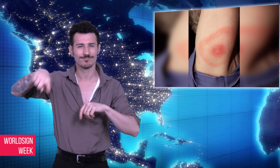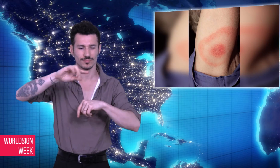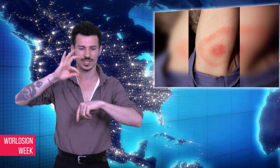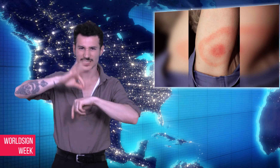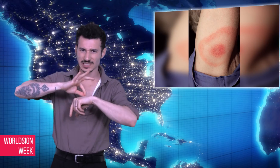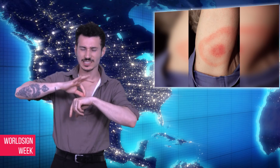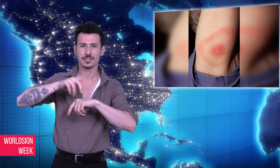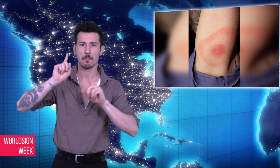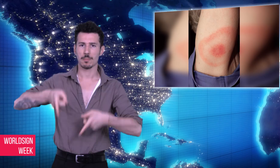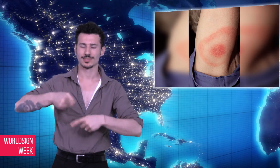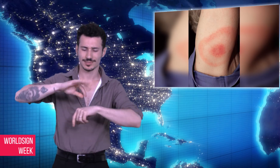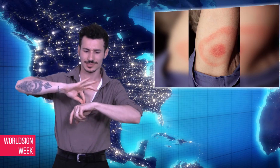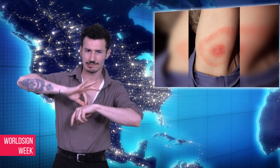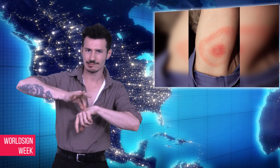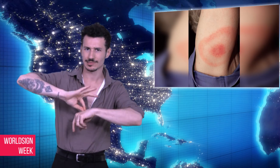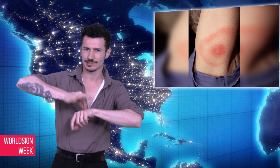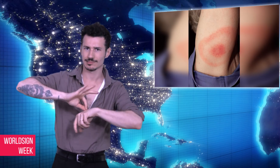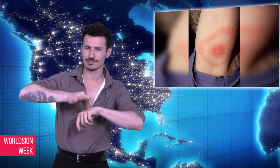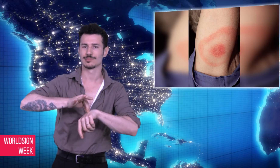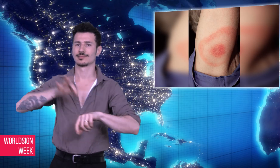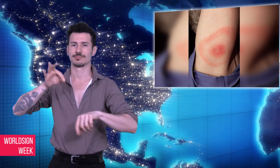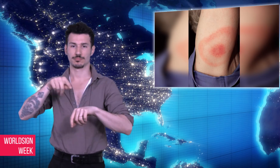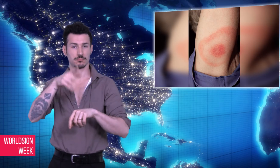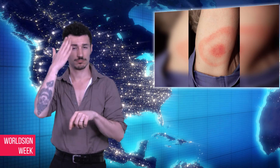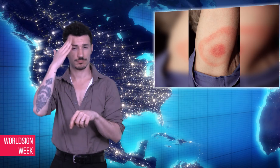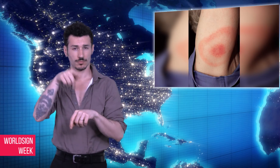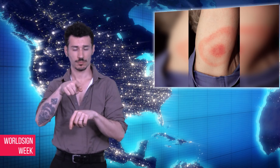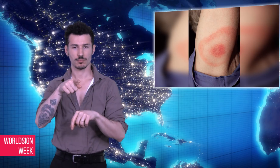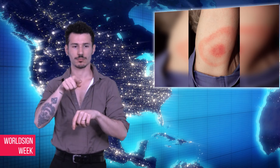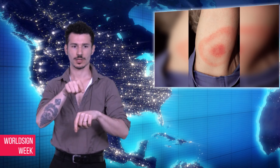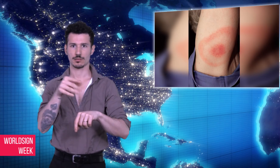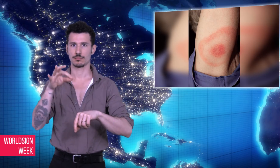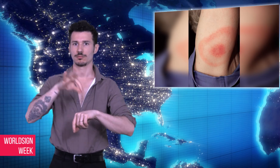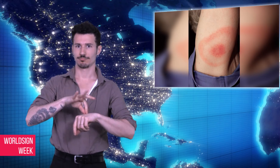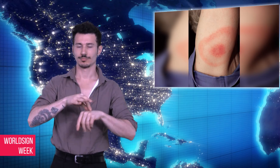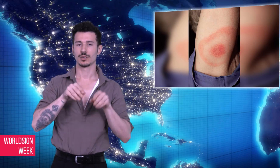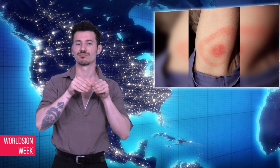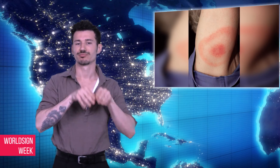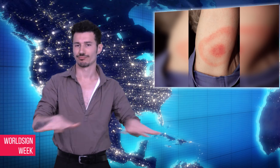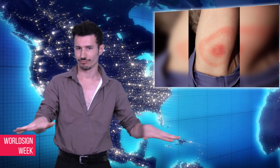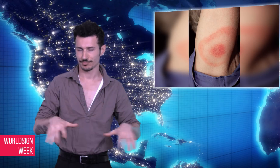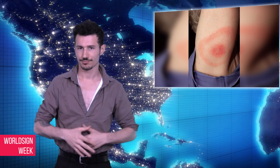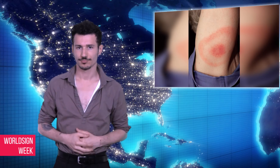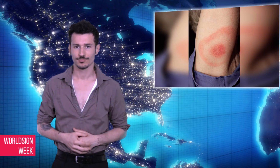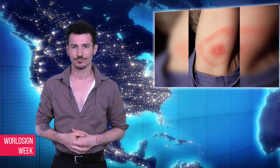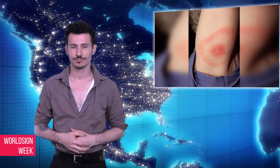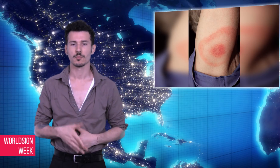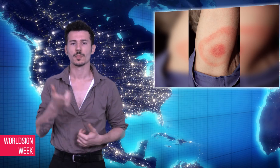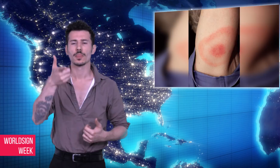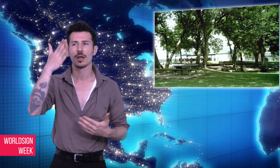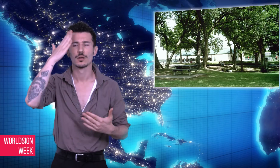debilitating illness that is transmitted to humans through bites